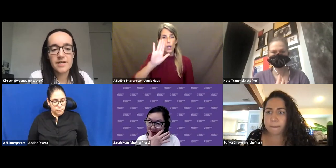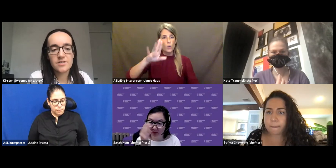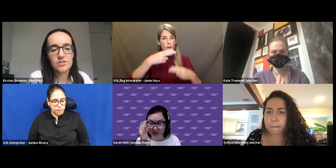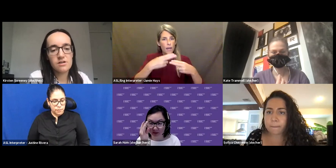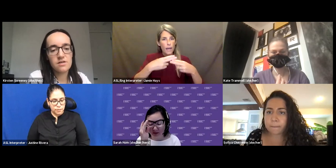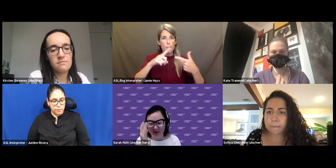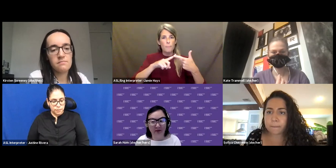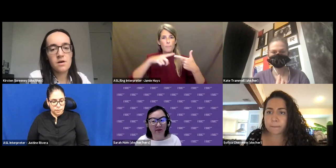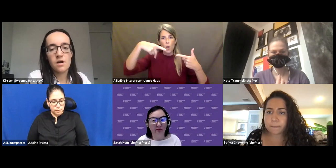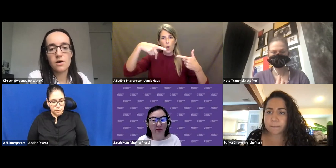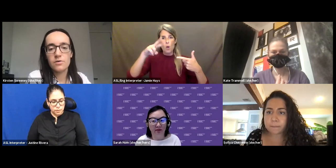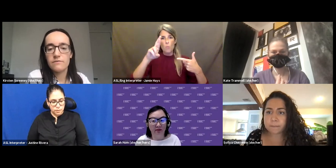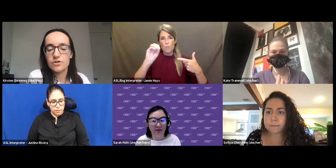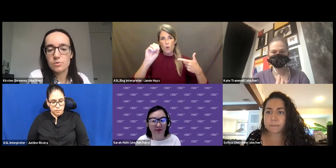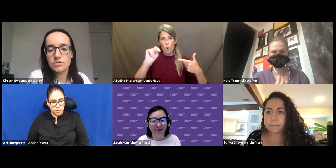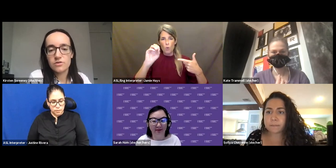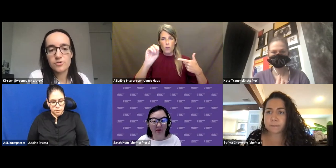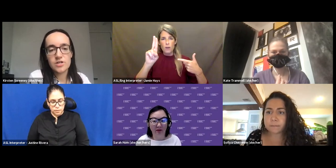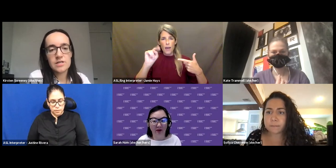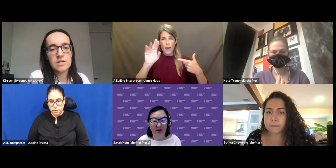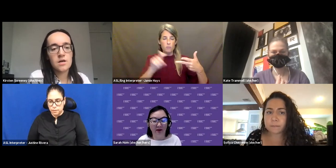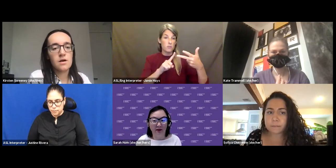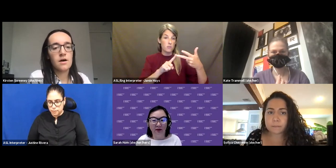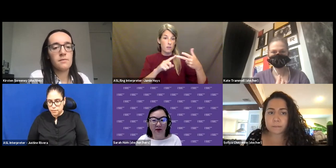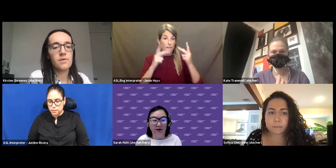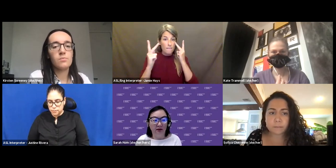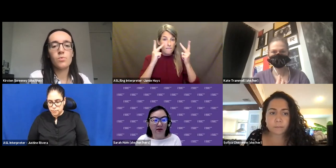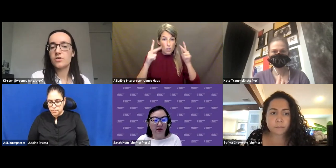like to share them, a quick visual description, and what